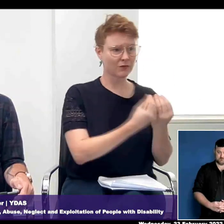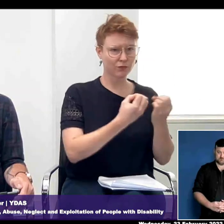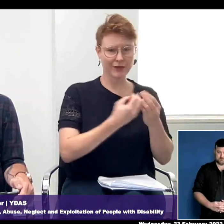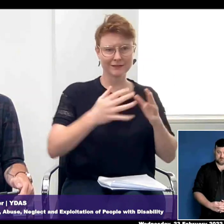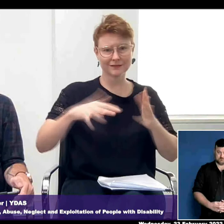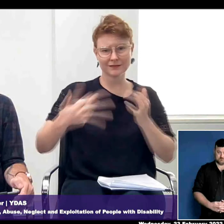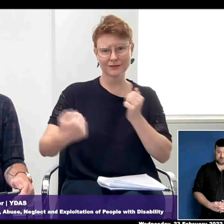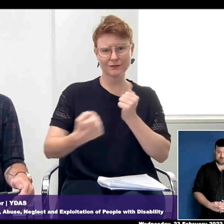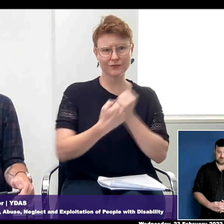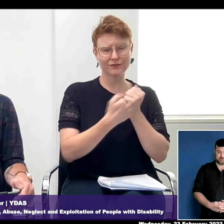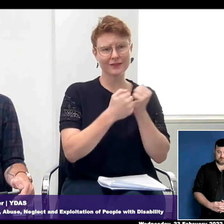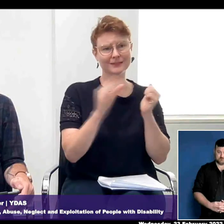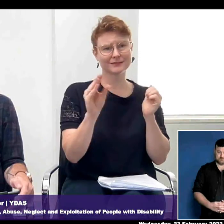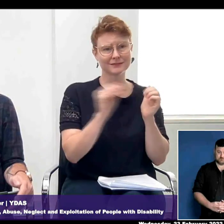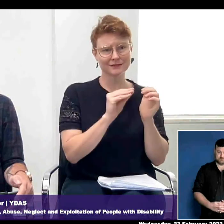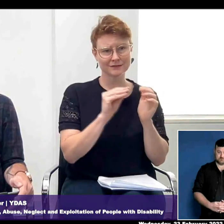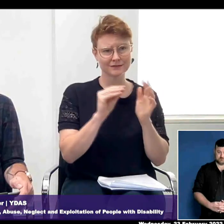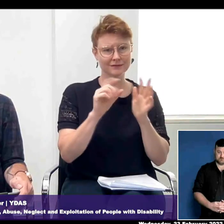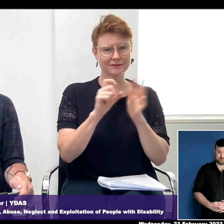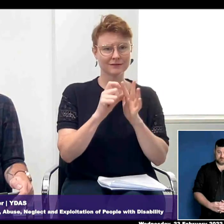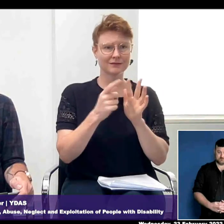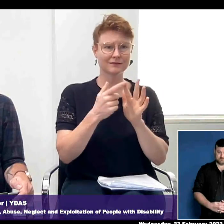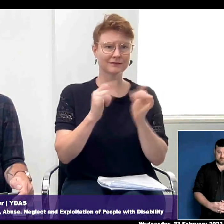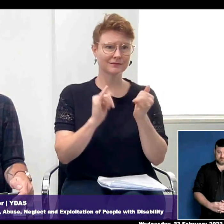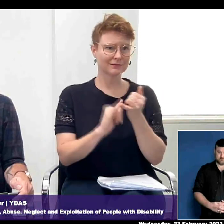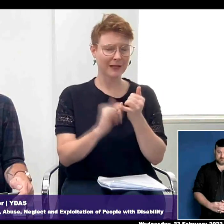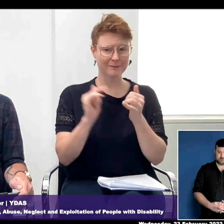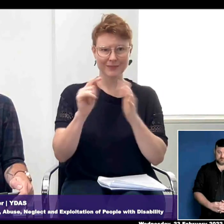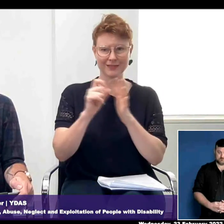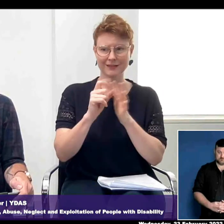"Oh, well, we are not able to do that." They're not wanting to provide the kind of